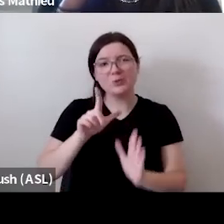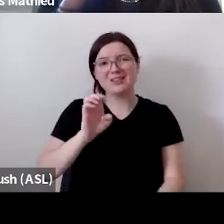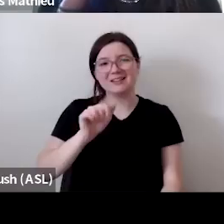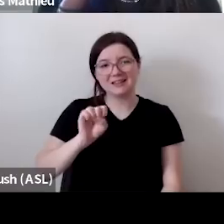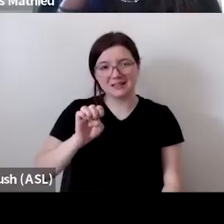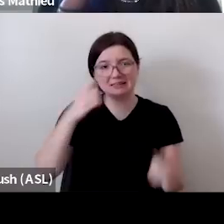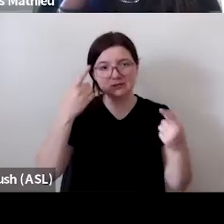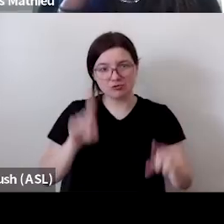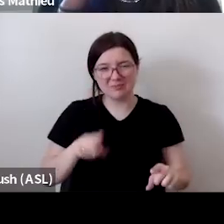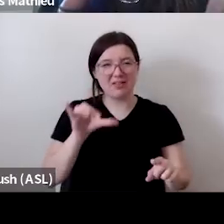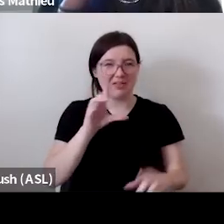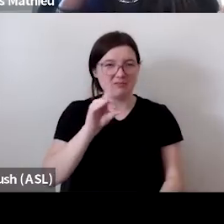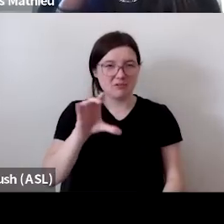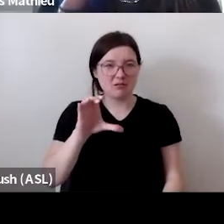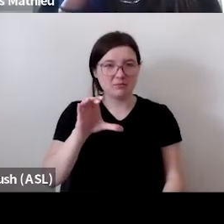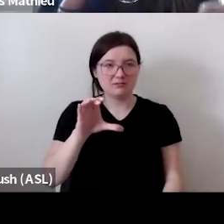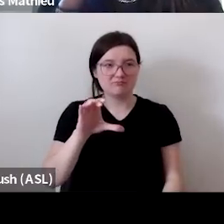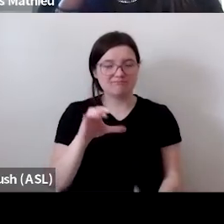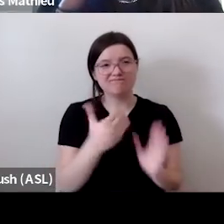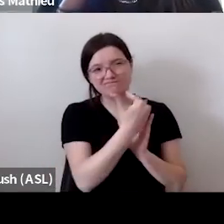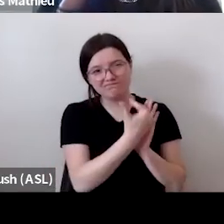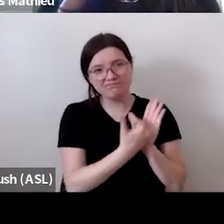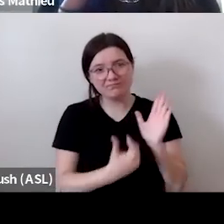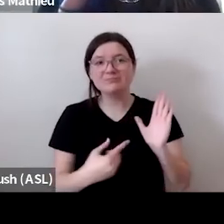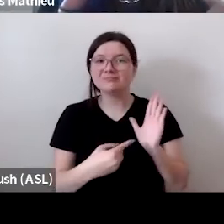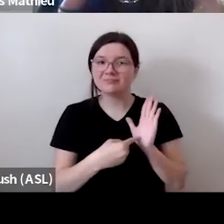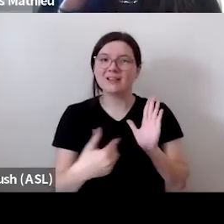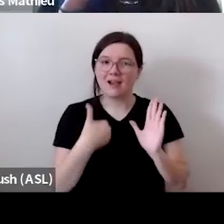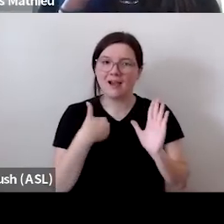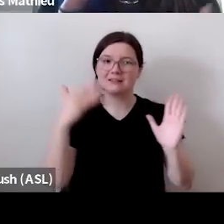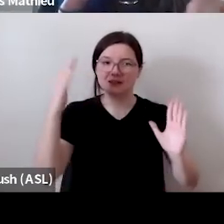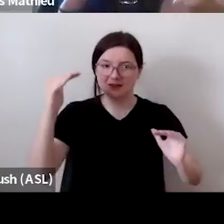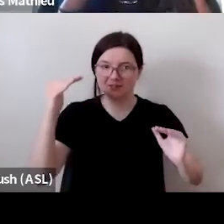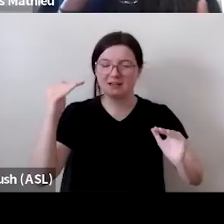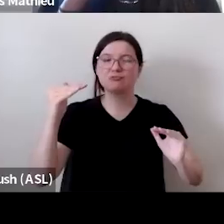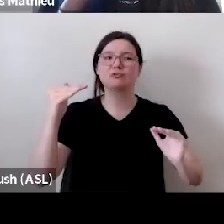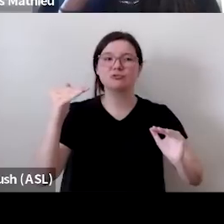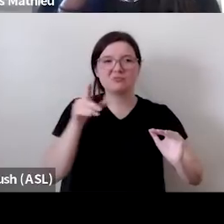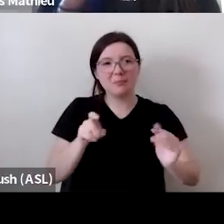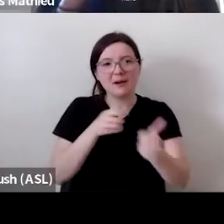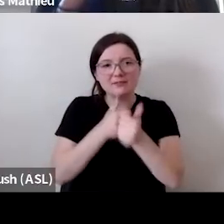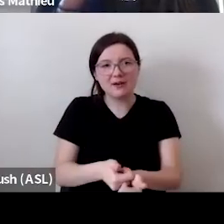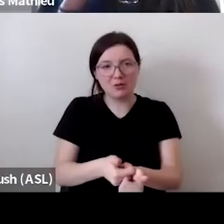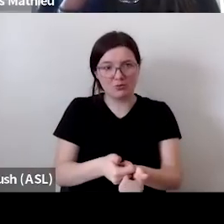and document, will probably have expectations to live there, right? So what we're asking for reasonable accommodation is one,